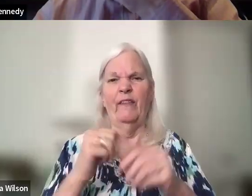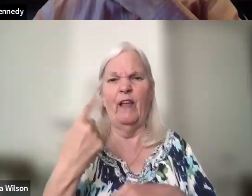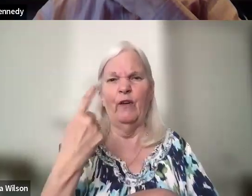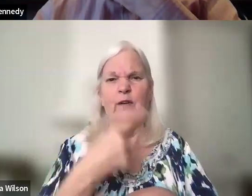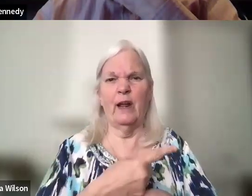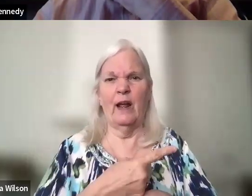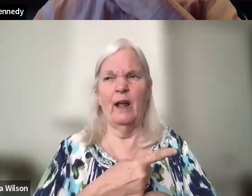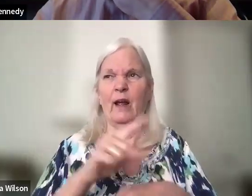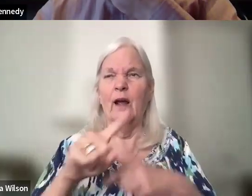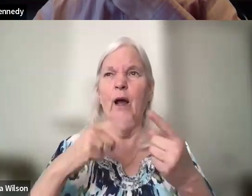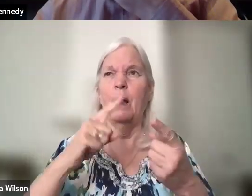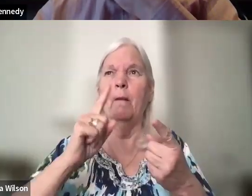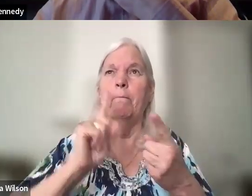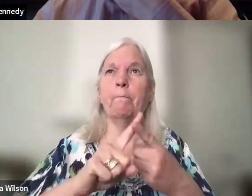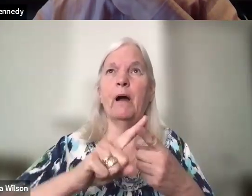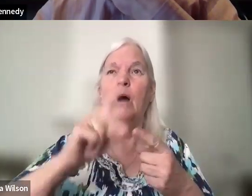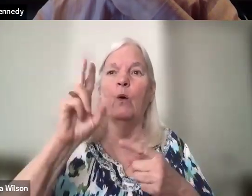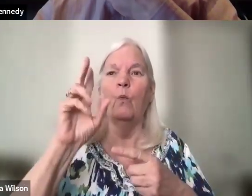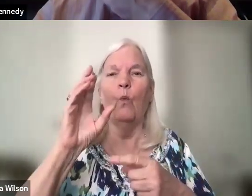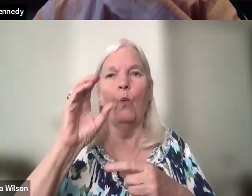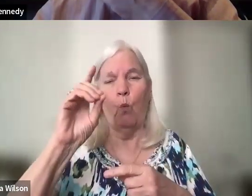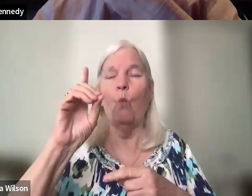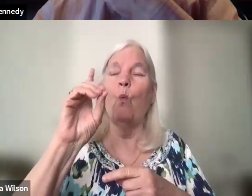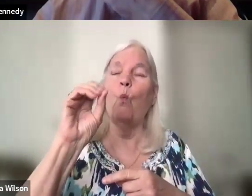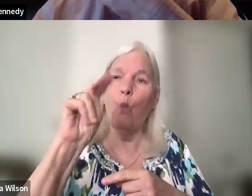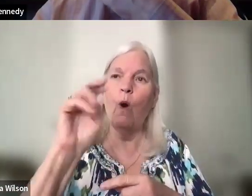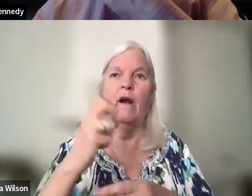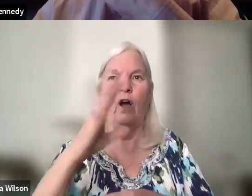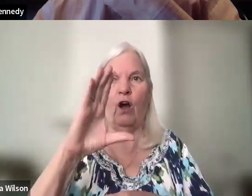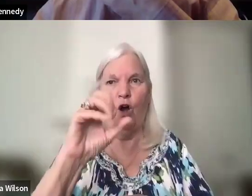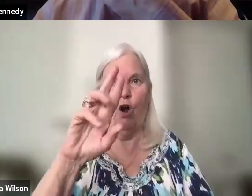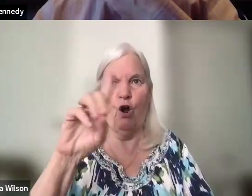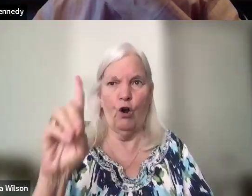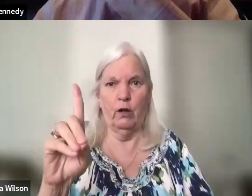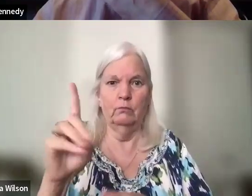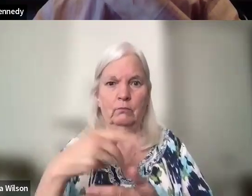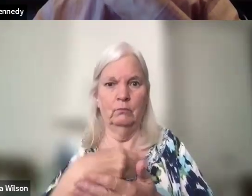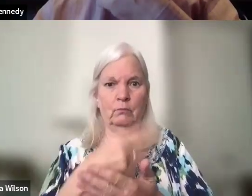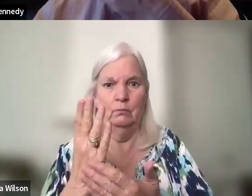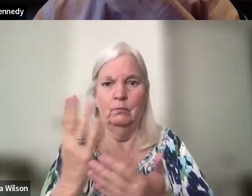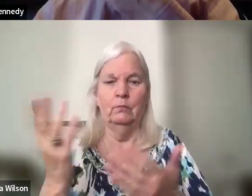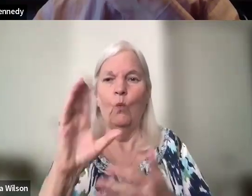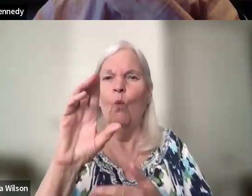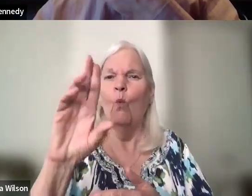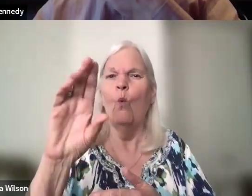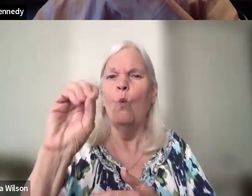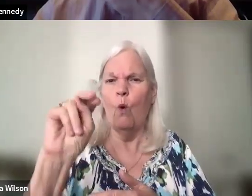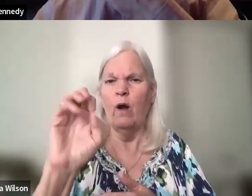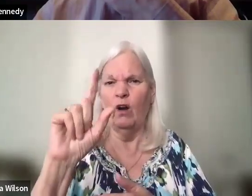This is Joanna again. Um so I was in a meeting the other day.